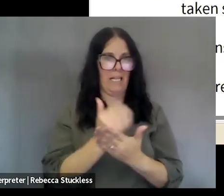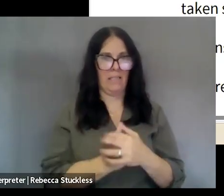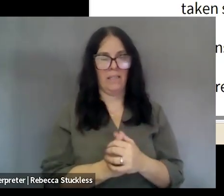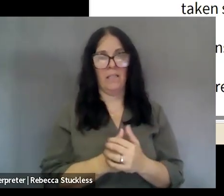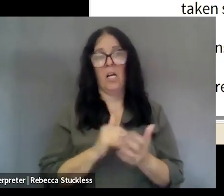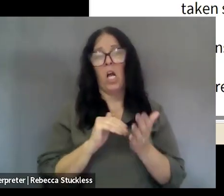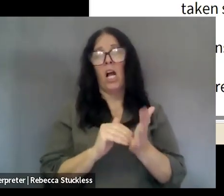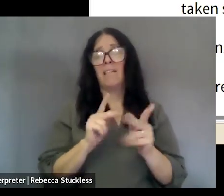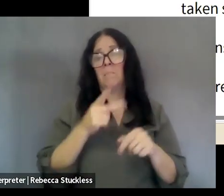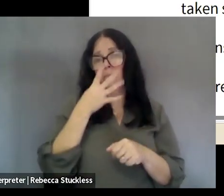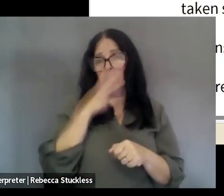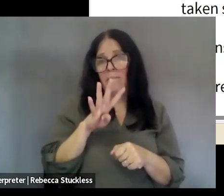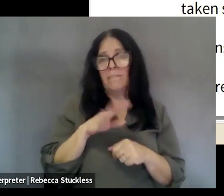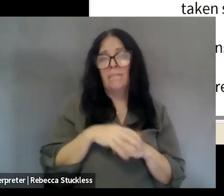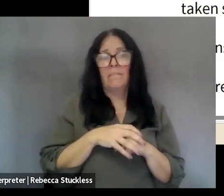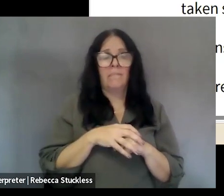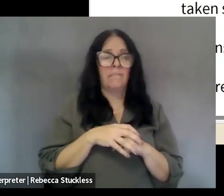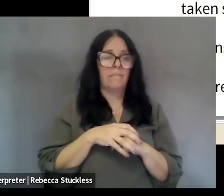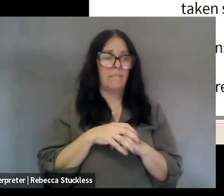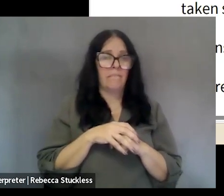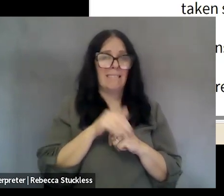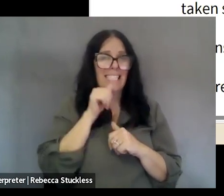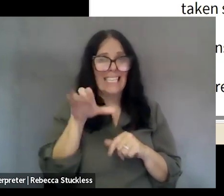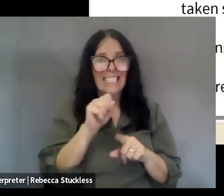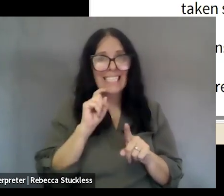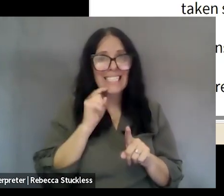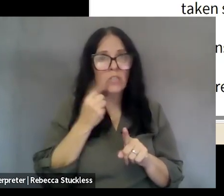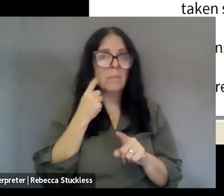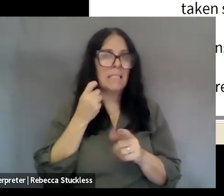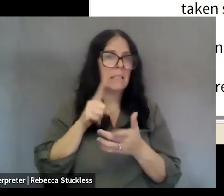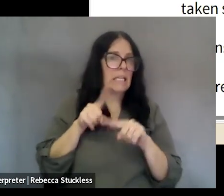or not taken seriously because of invisible disabilities. We face a lot of assumptions and